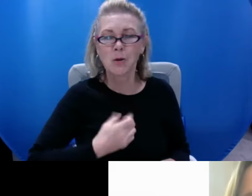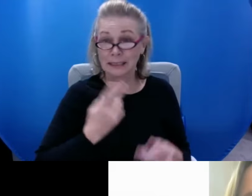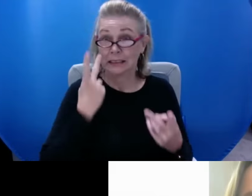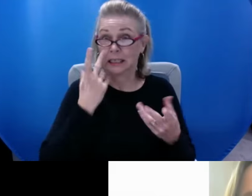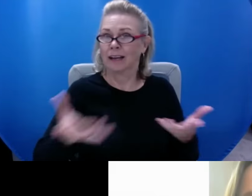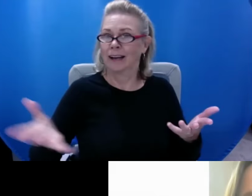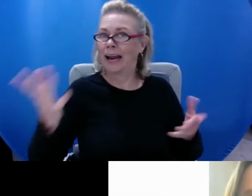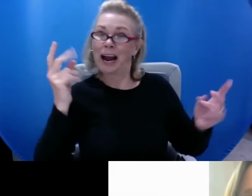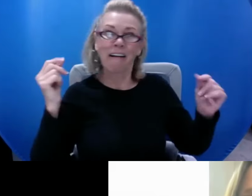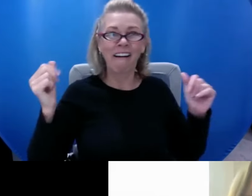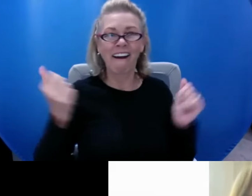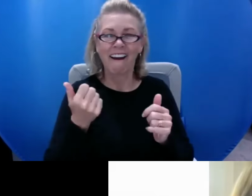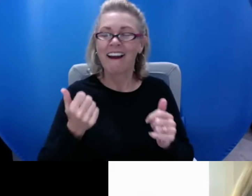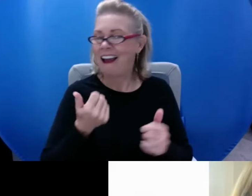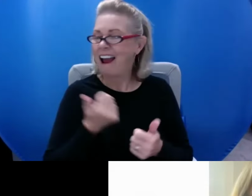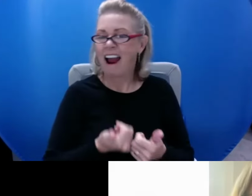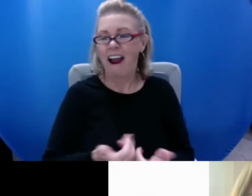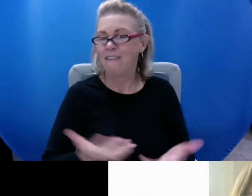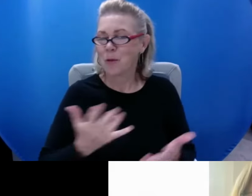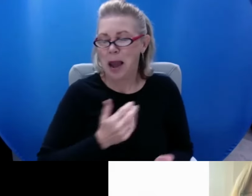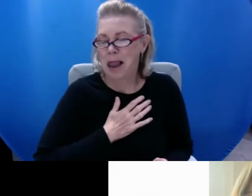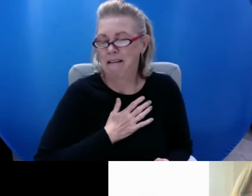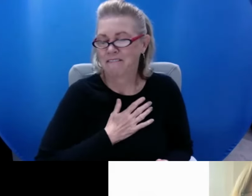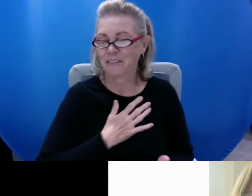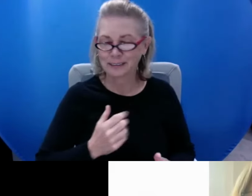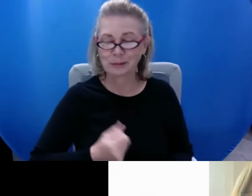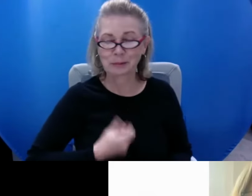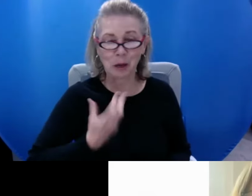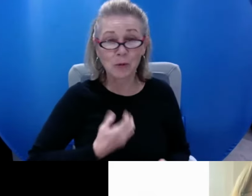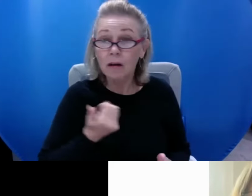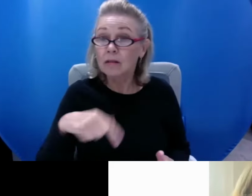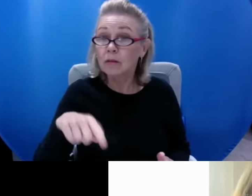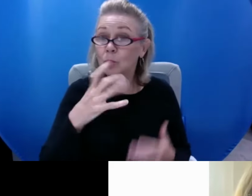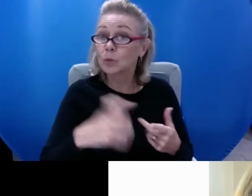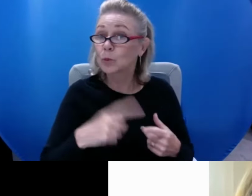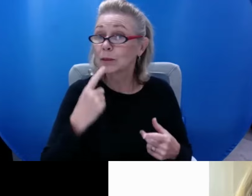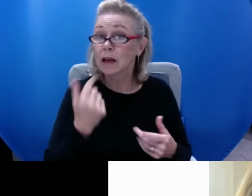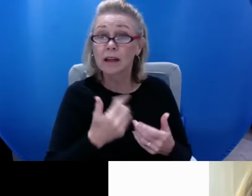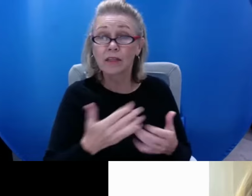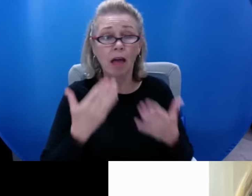better. Any other students want to say anything? Thank you so much for all coming. Anyone?